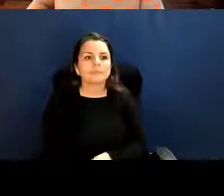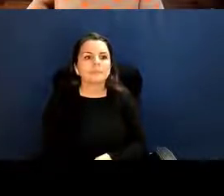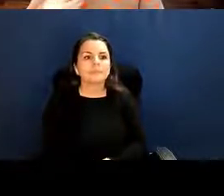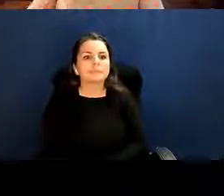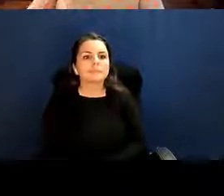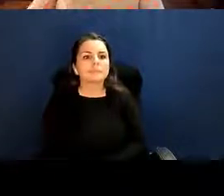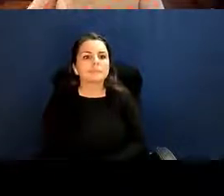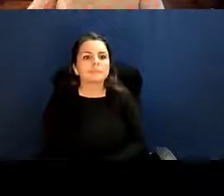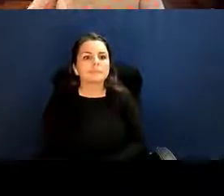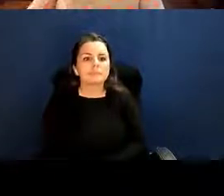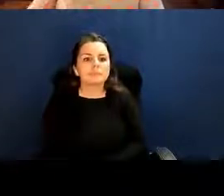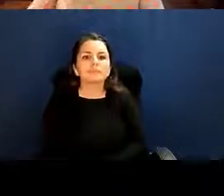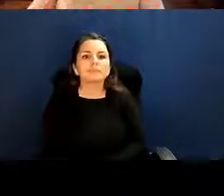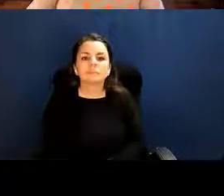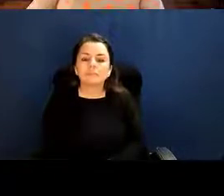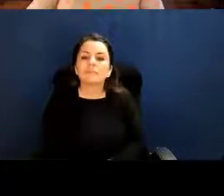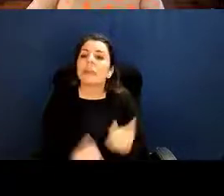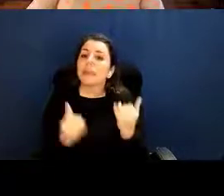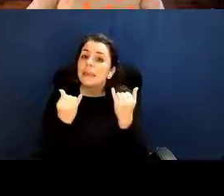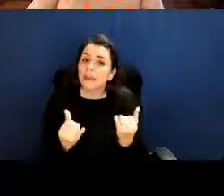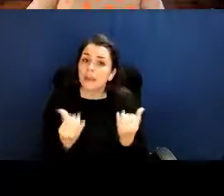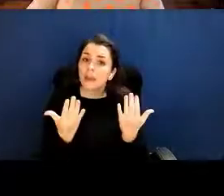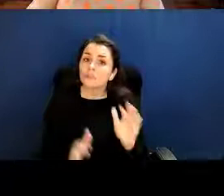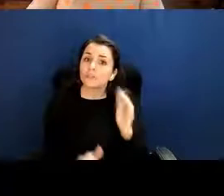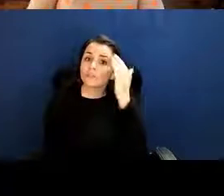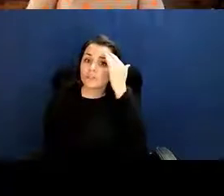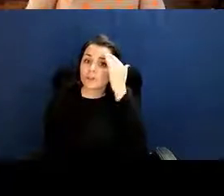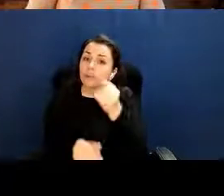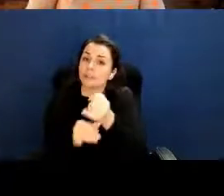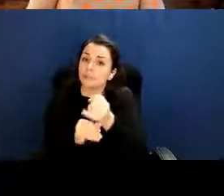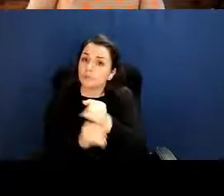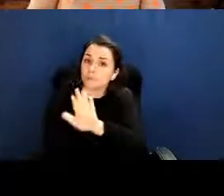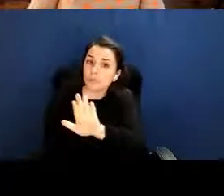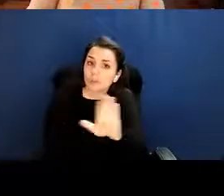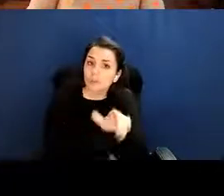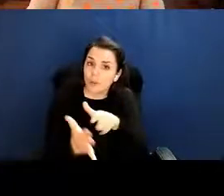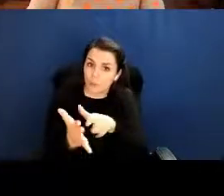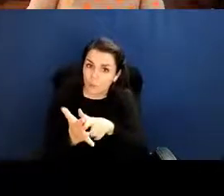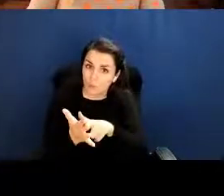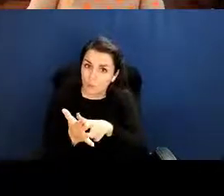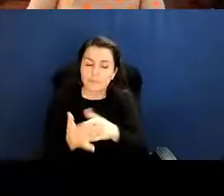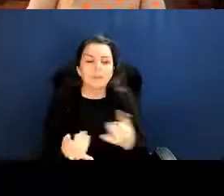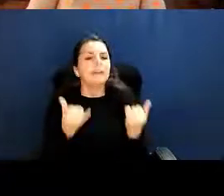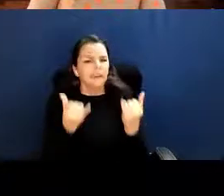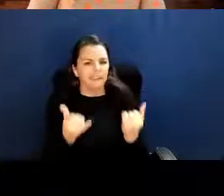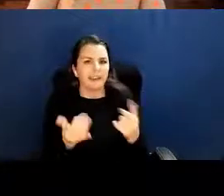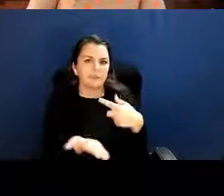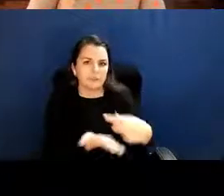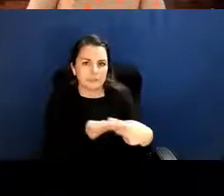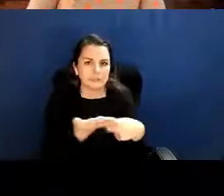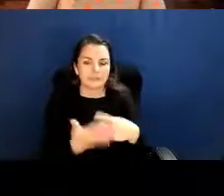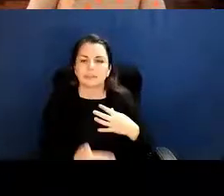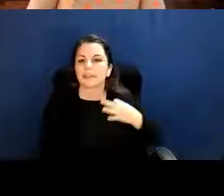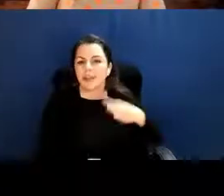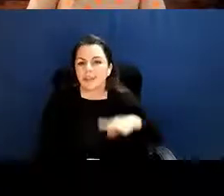So, now that we're familiar with the institution eligibility criteria, let's talk about the eligibility criteria for the PI.